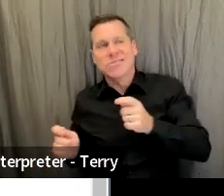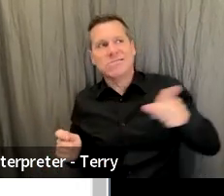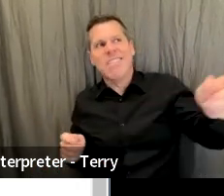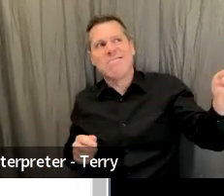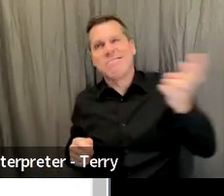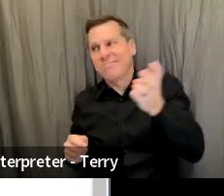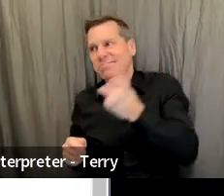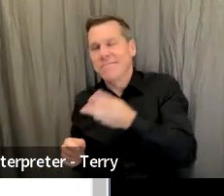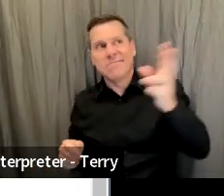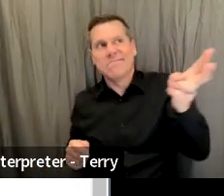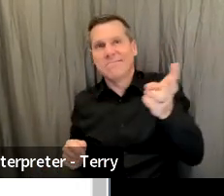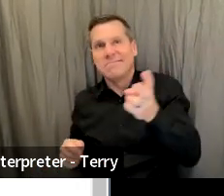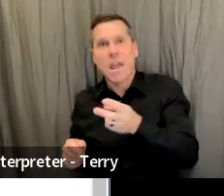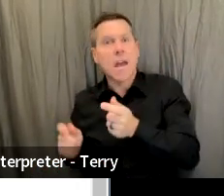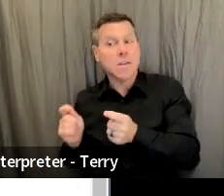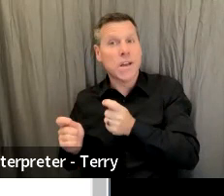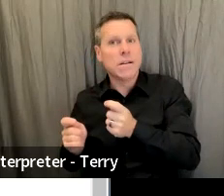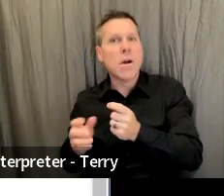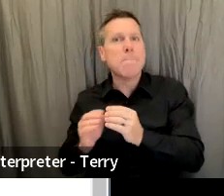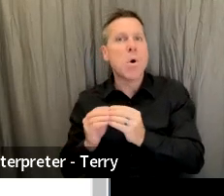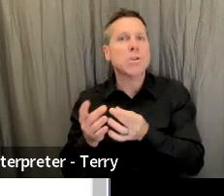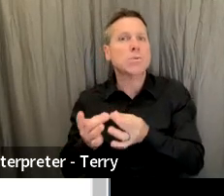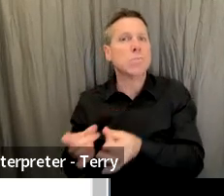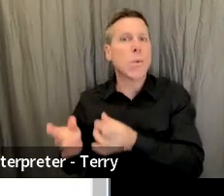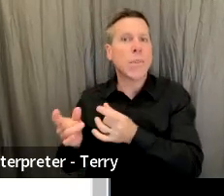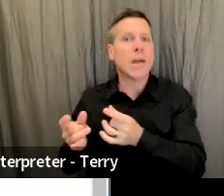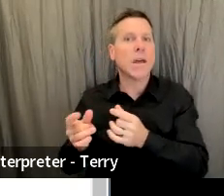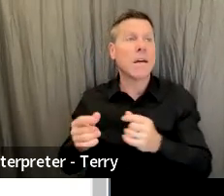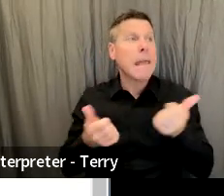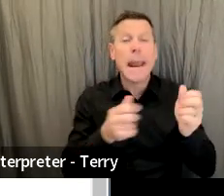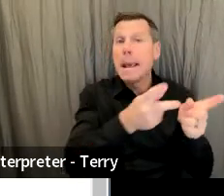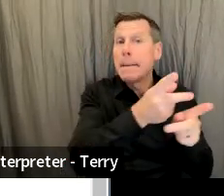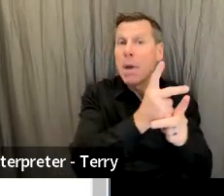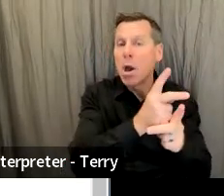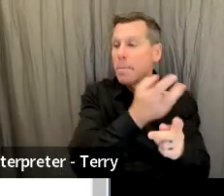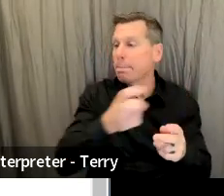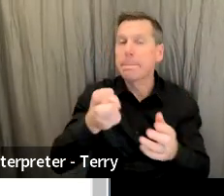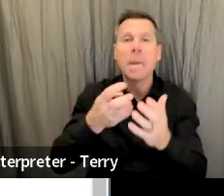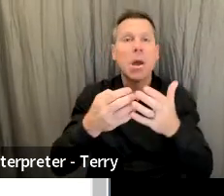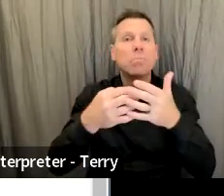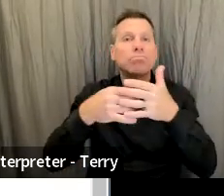or the plug and play one, it just embedded perfectly with my user interface. My students didn't even visually see that it came from somewhere else.